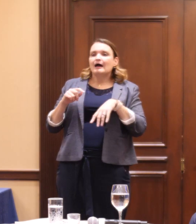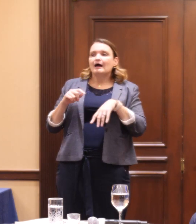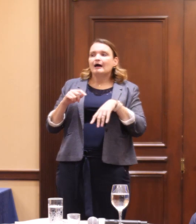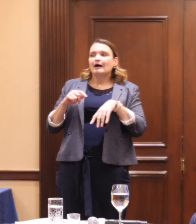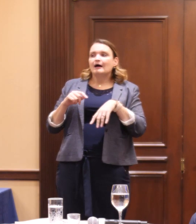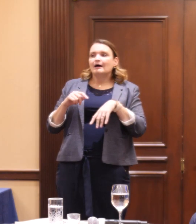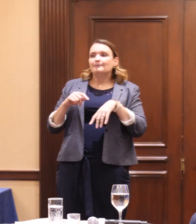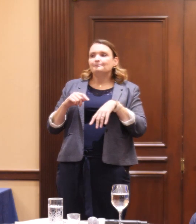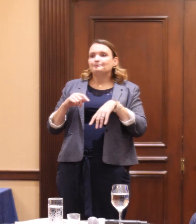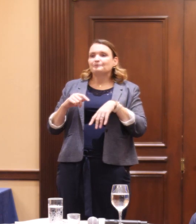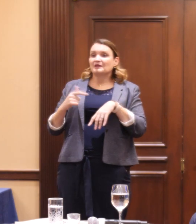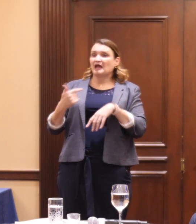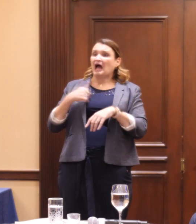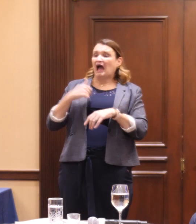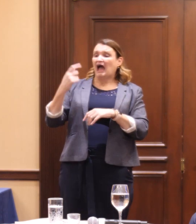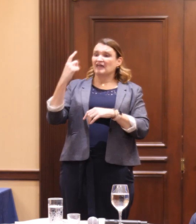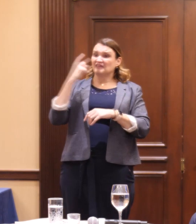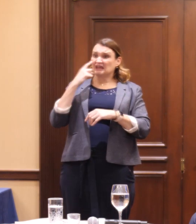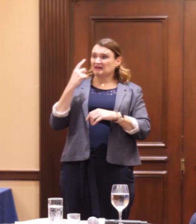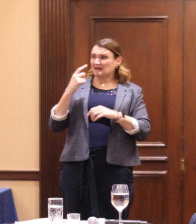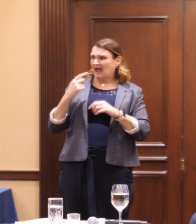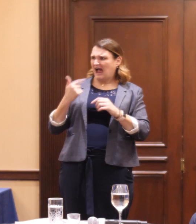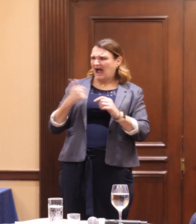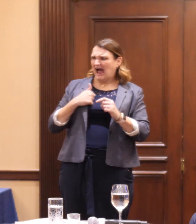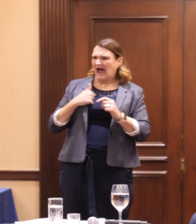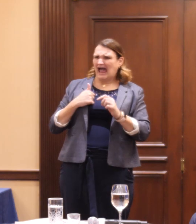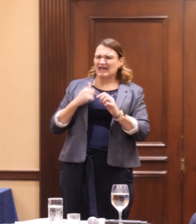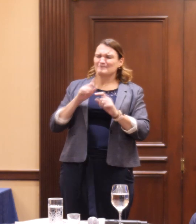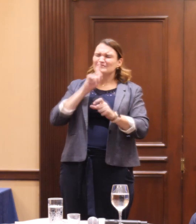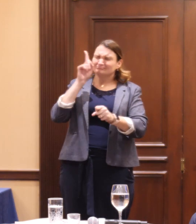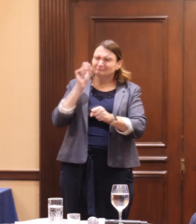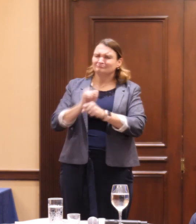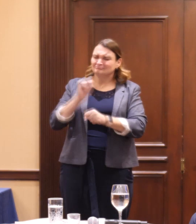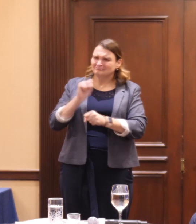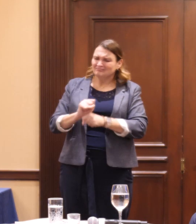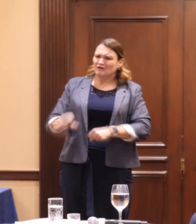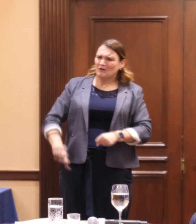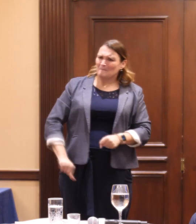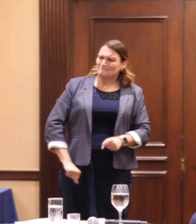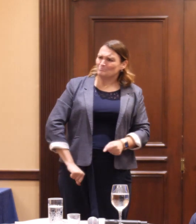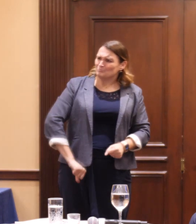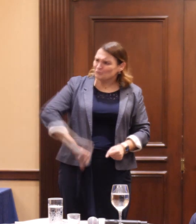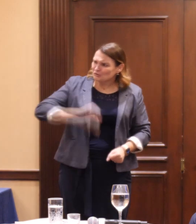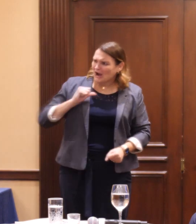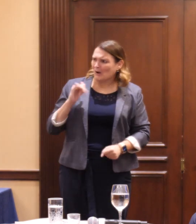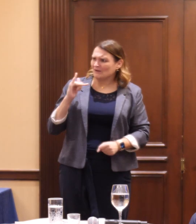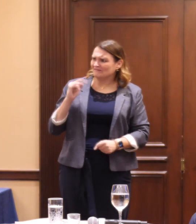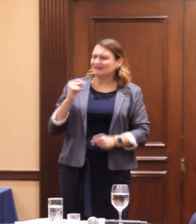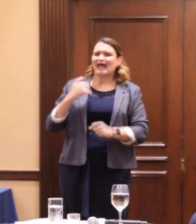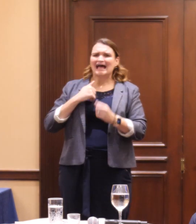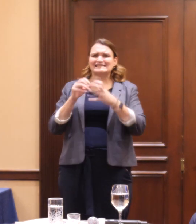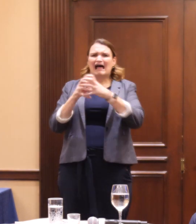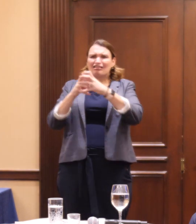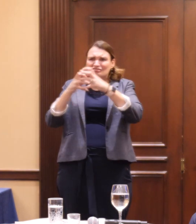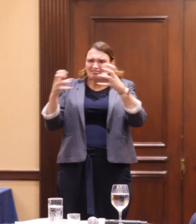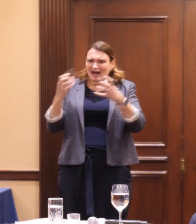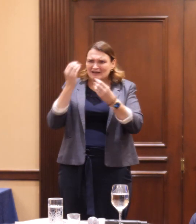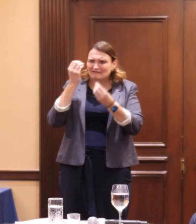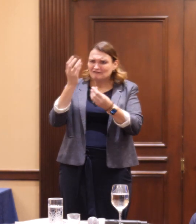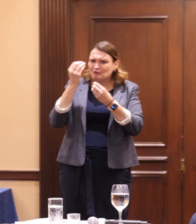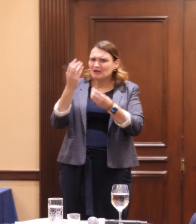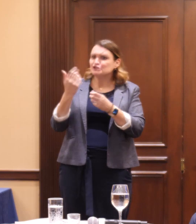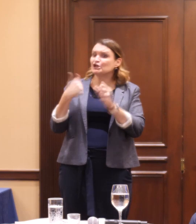unabashedly proud of it it has lots of good information it has a really good search function